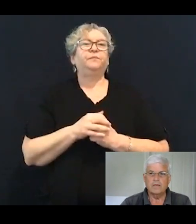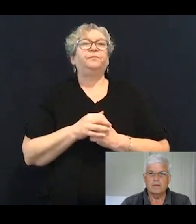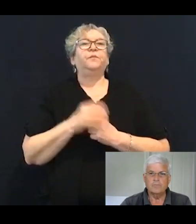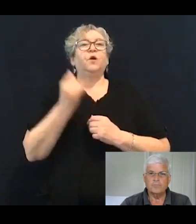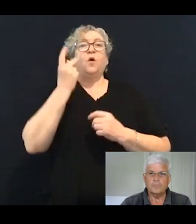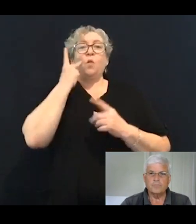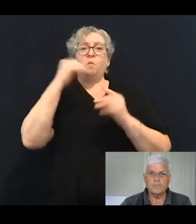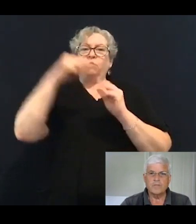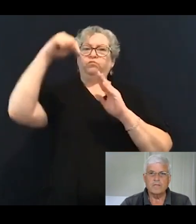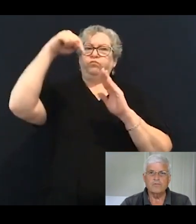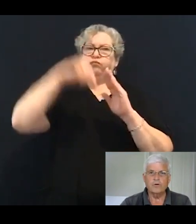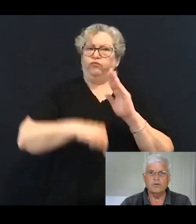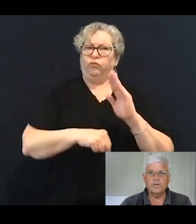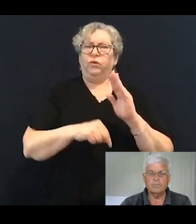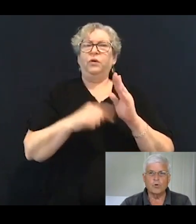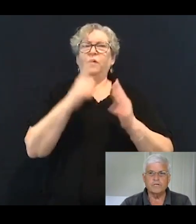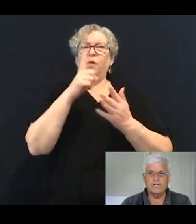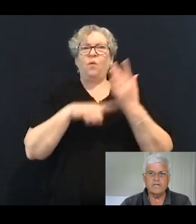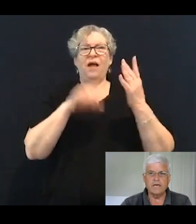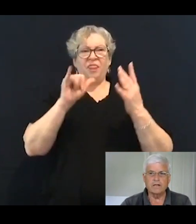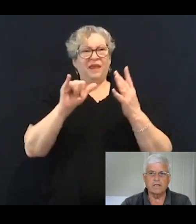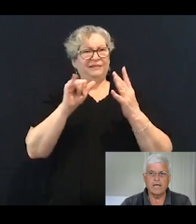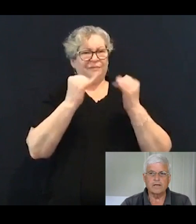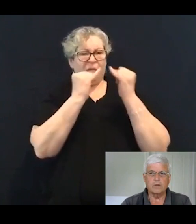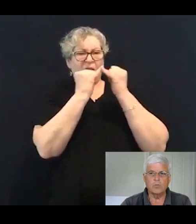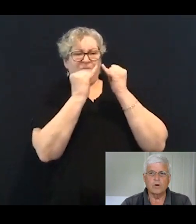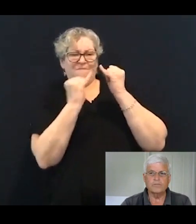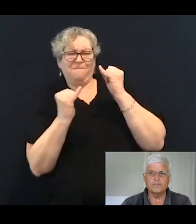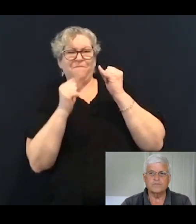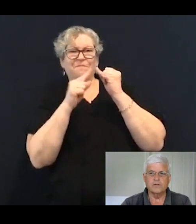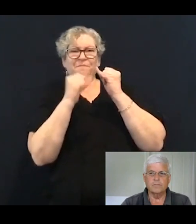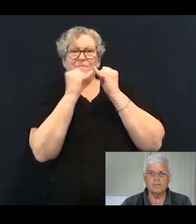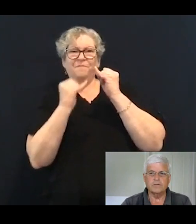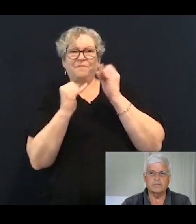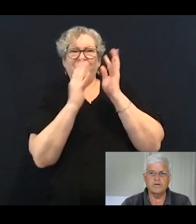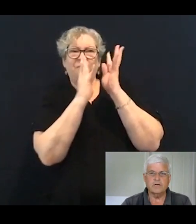If we look in more detail at what this filament does,